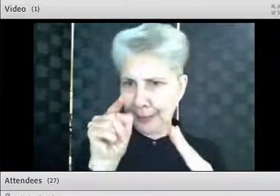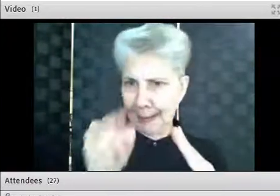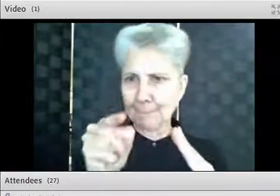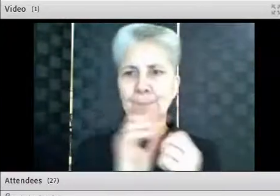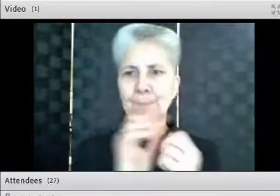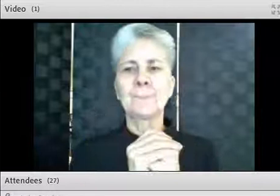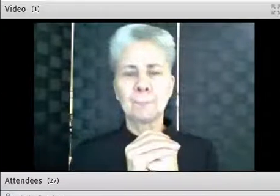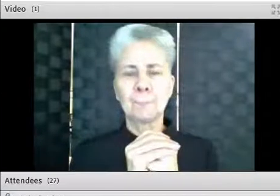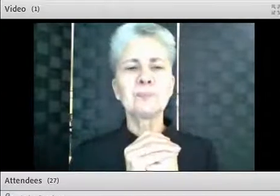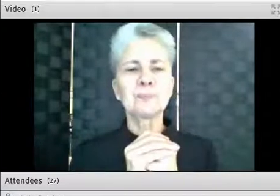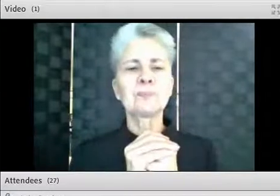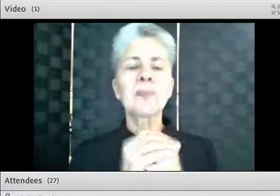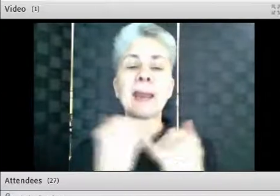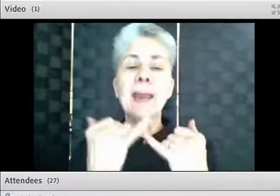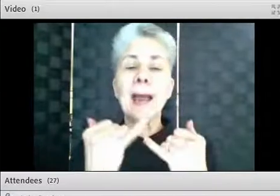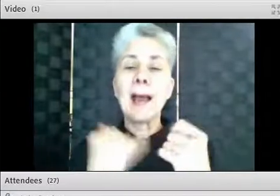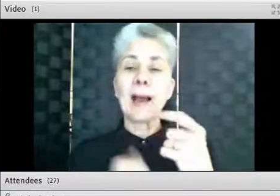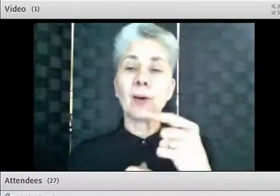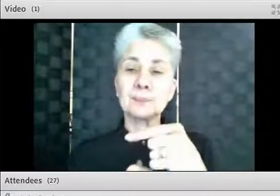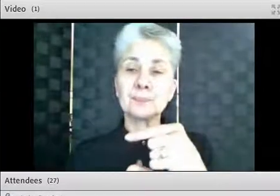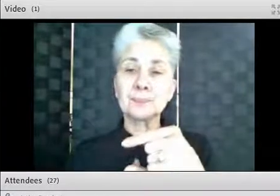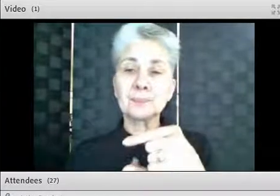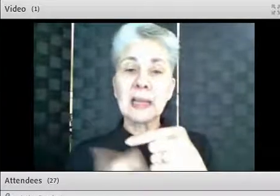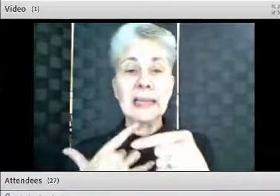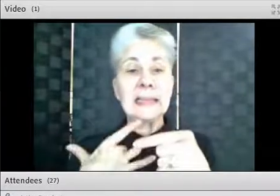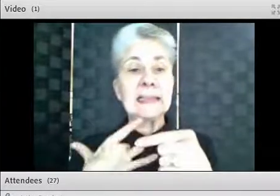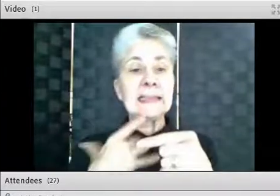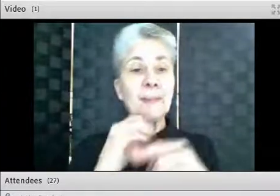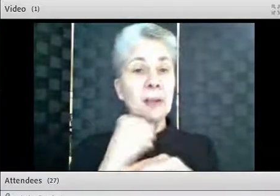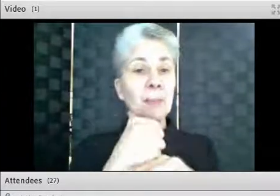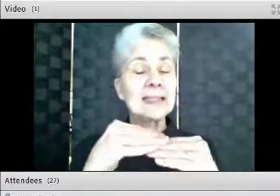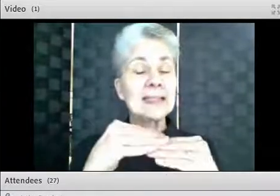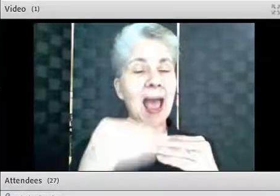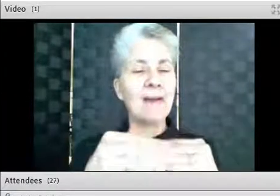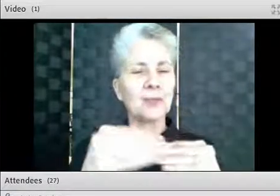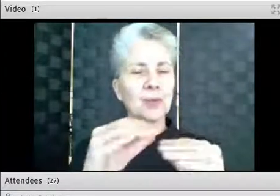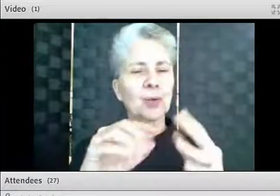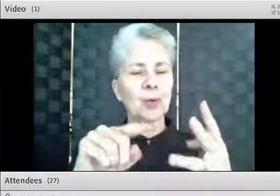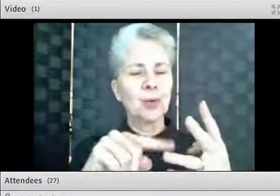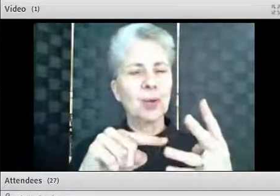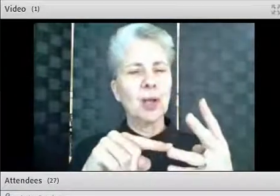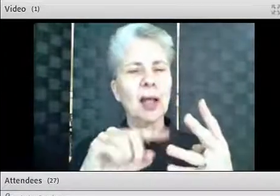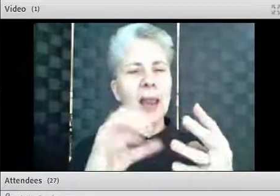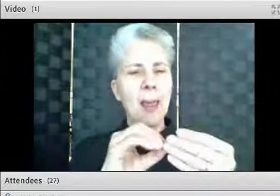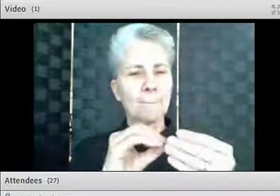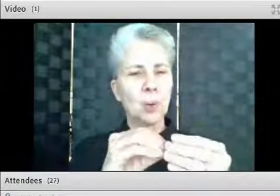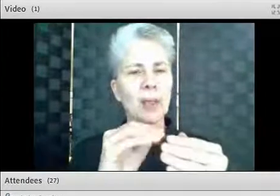Now, they are typically placed after the classification number within the call number, like I said,